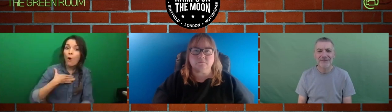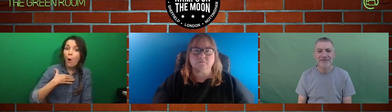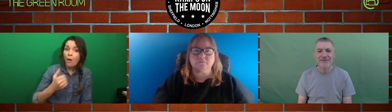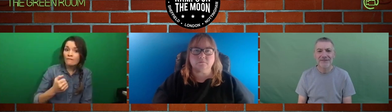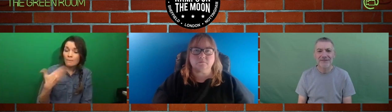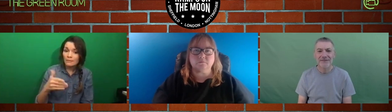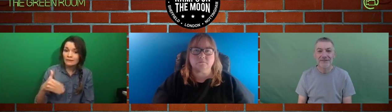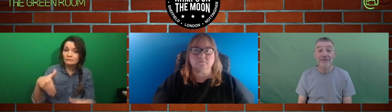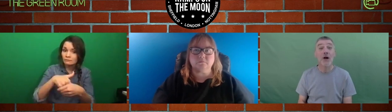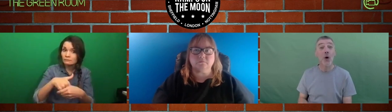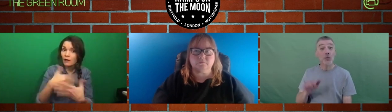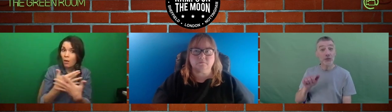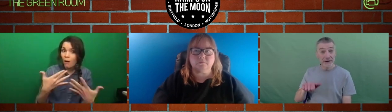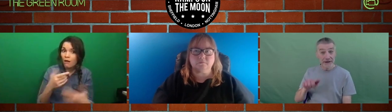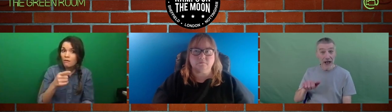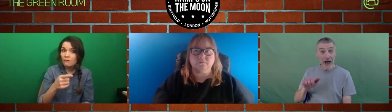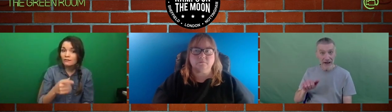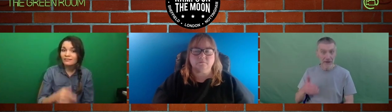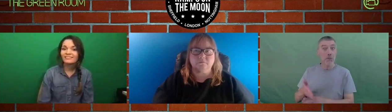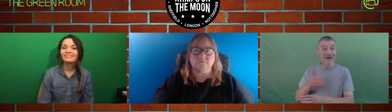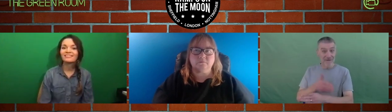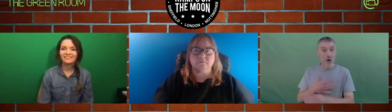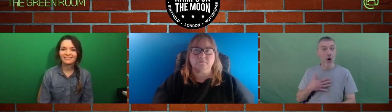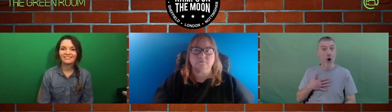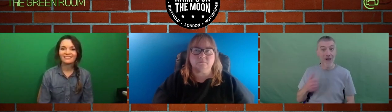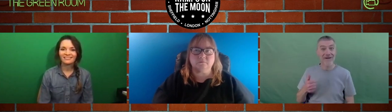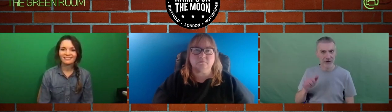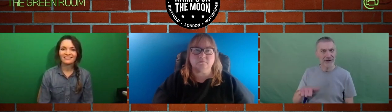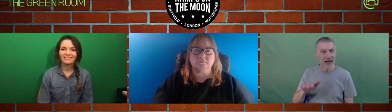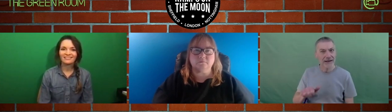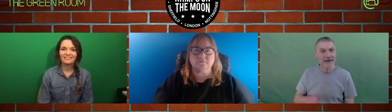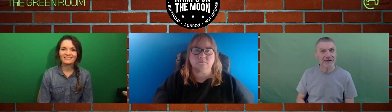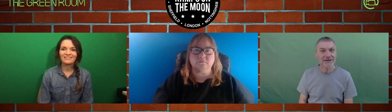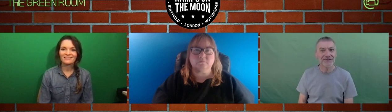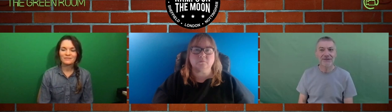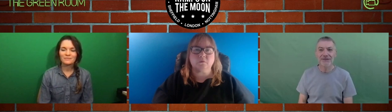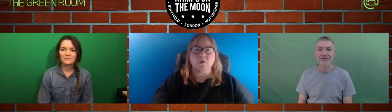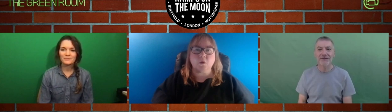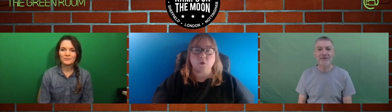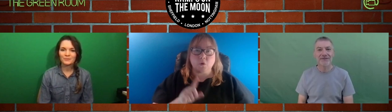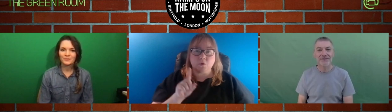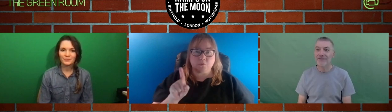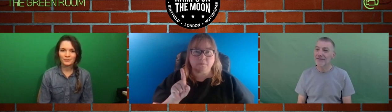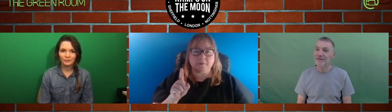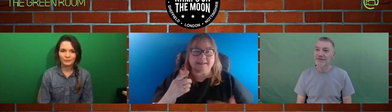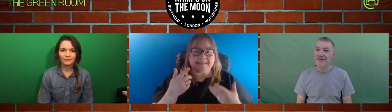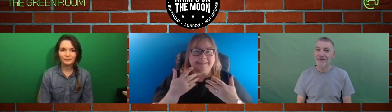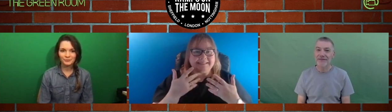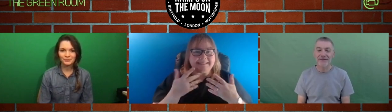I did yes before Oliver Twist. So you've done a few different projects at Dark Horse haven't you Rebekah? And the